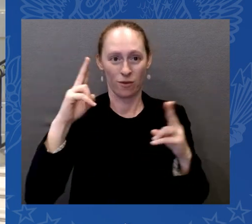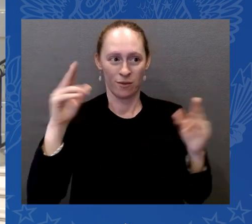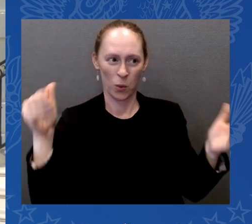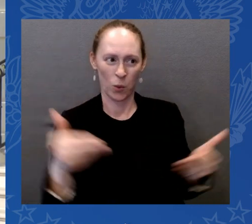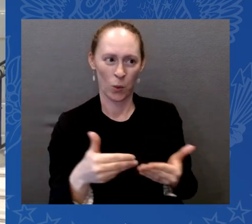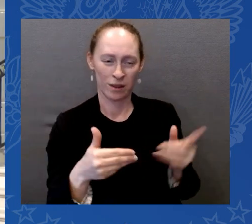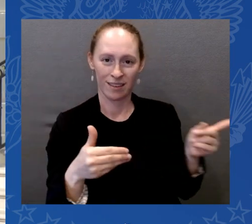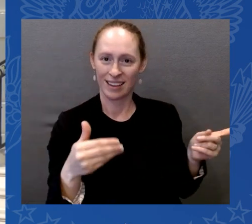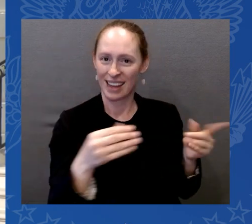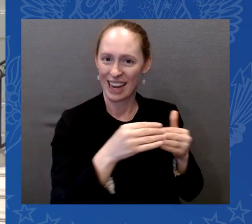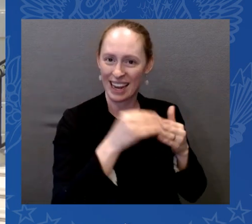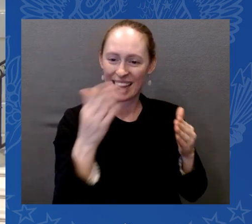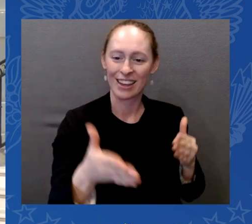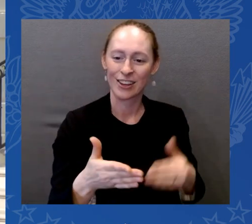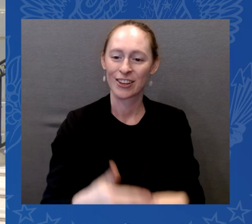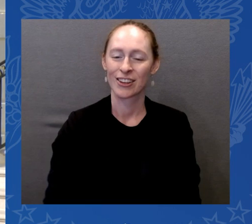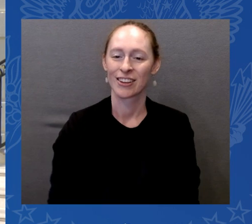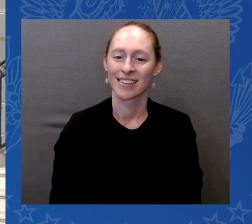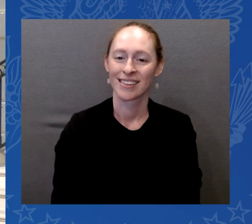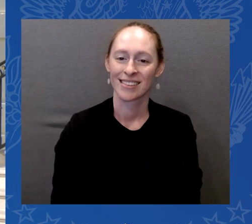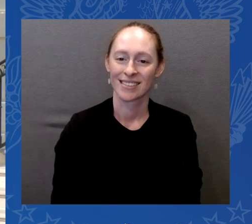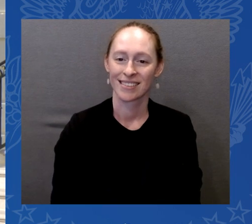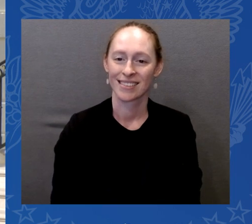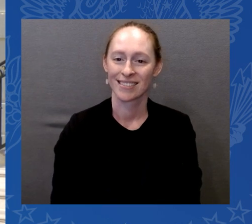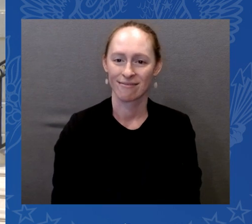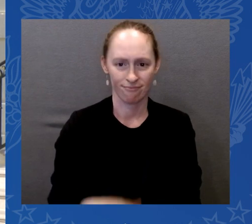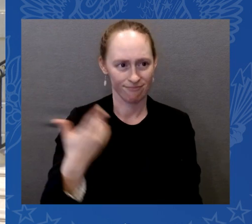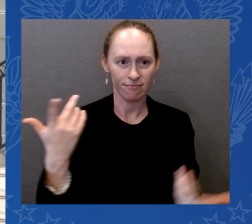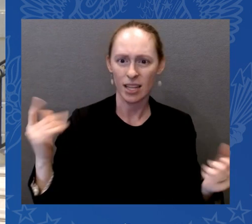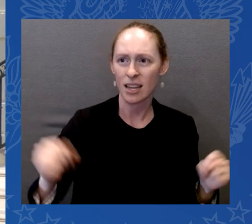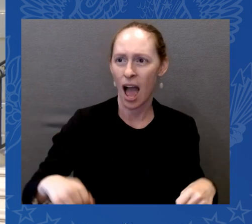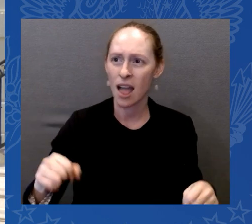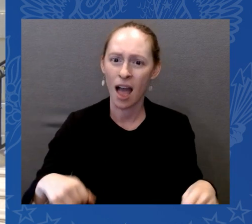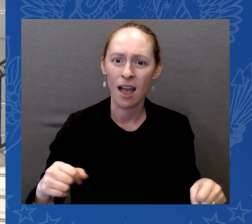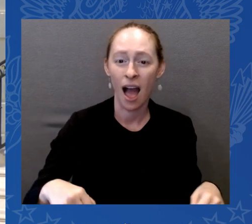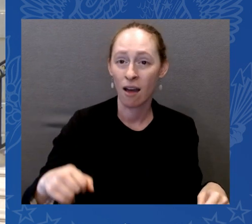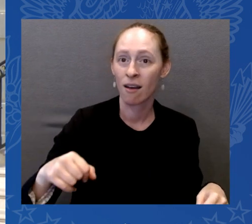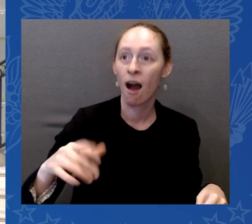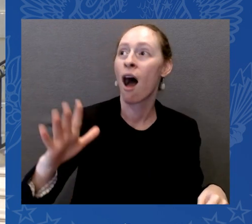a proud union worker and fifth year electrical apprentice